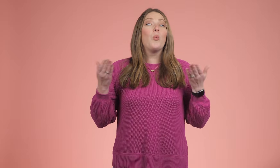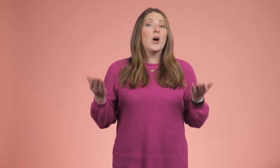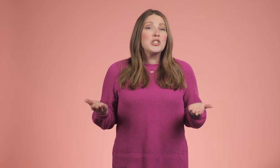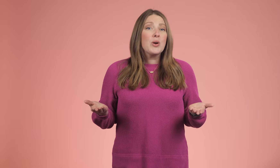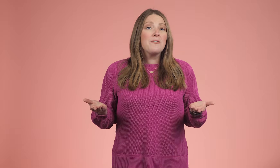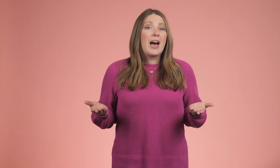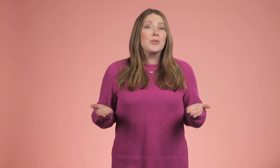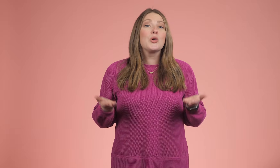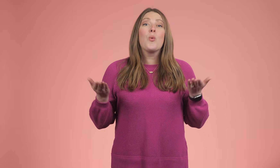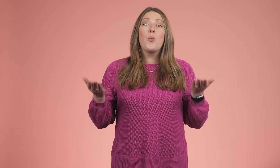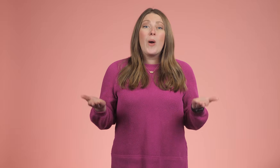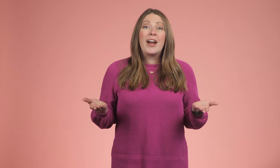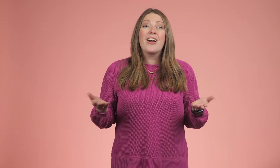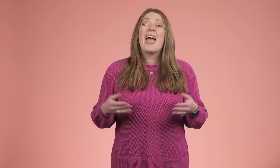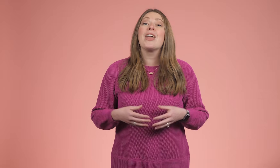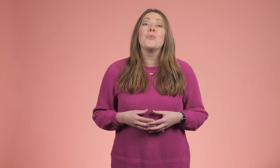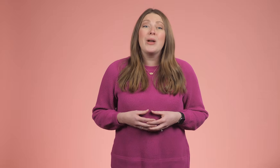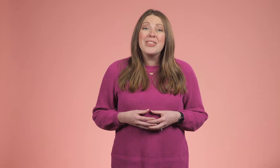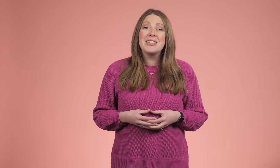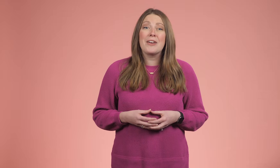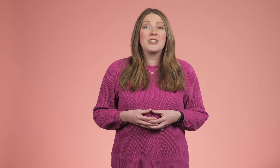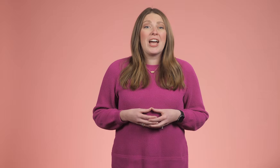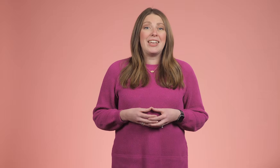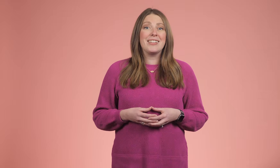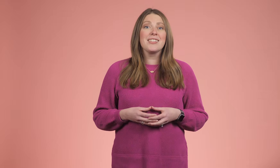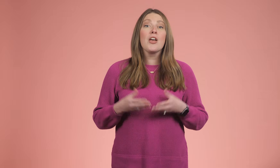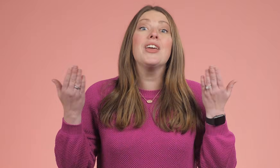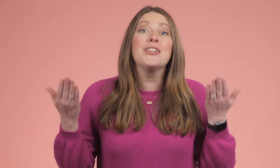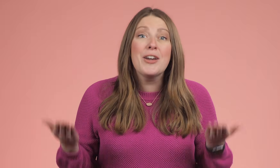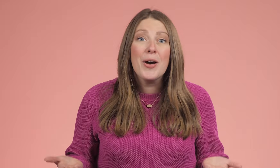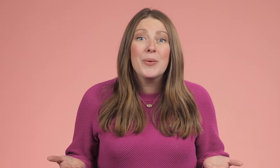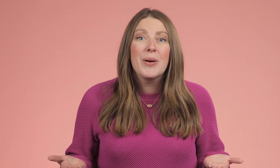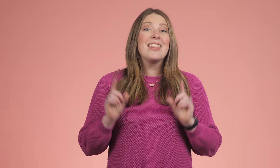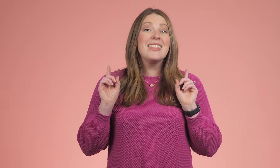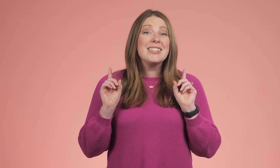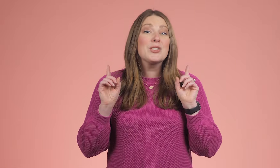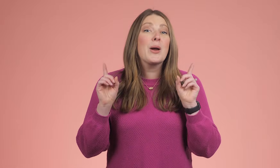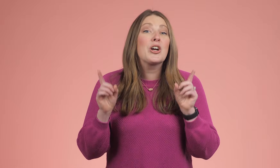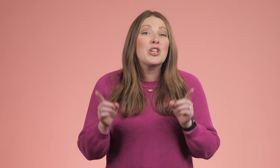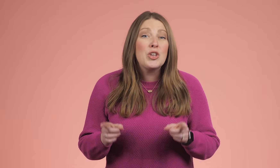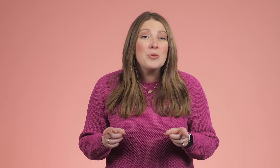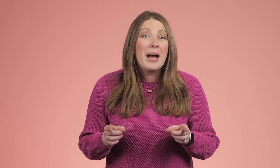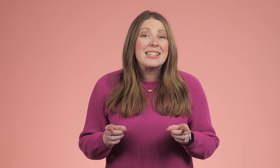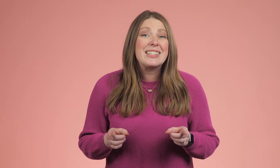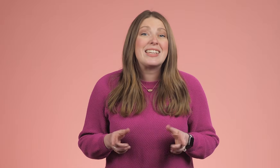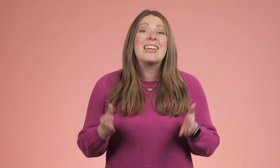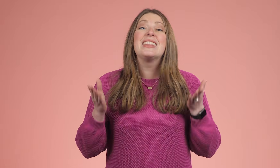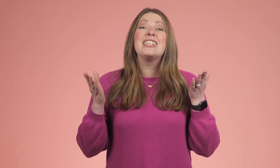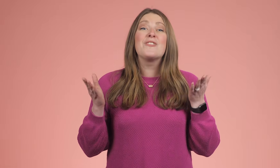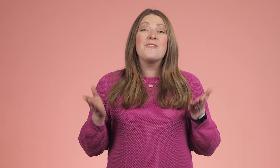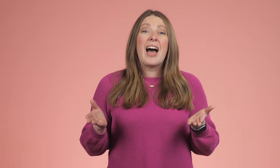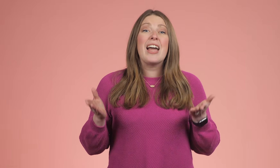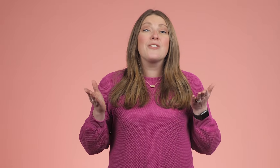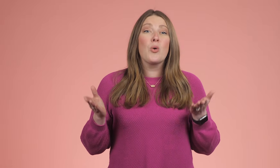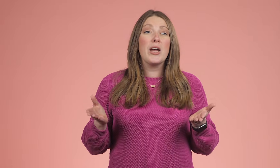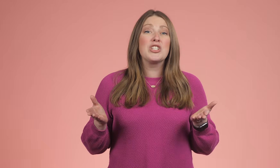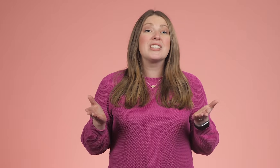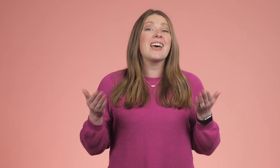Once you have found where and when the deaf chat is, then go. This is where you might see these five questions